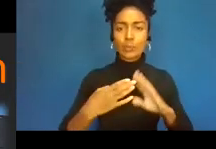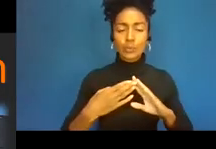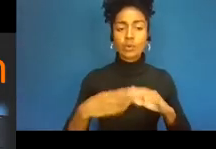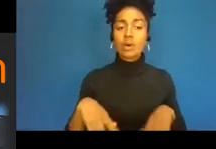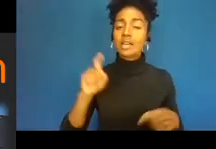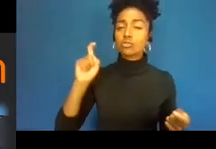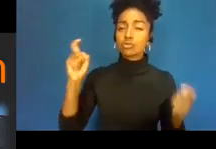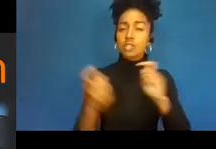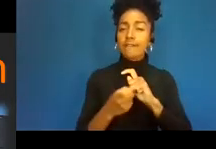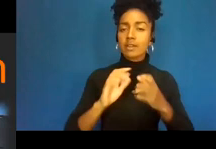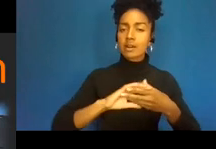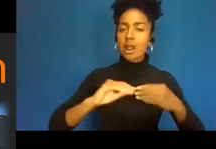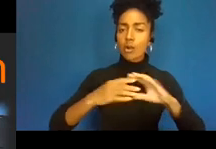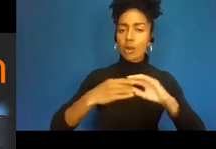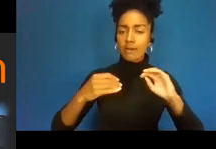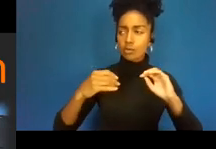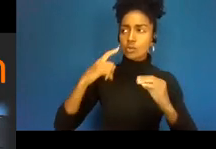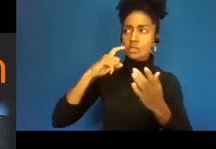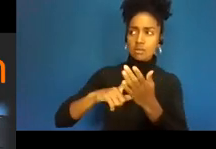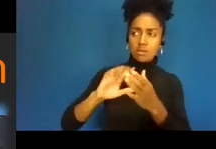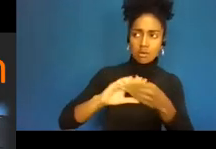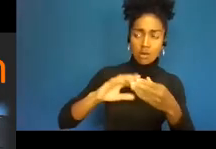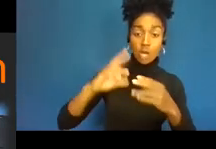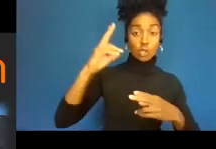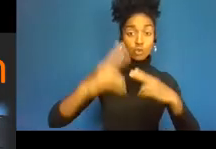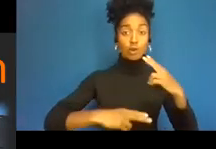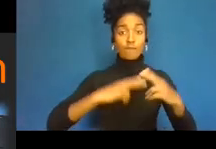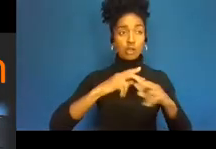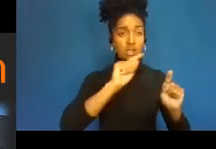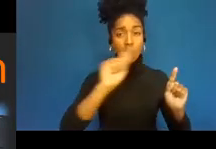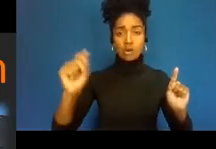we can see the ways in which the Black community is traditionally capable.